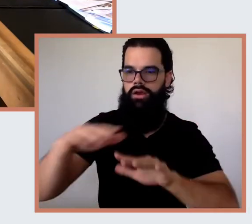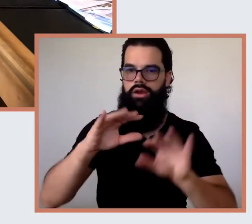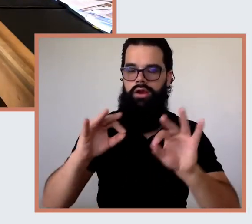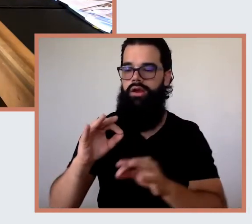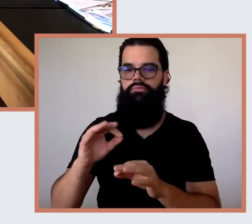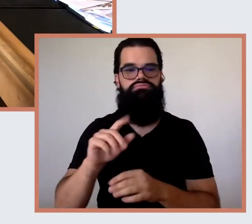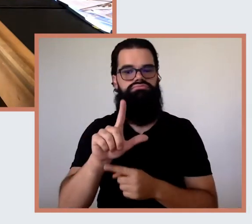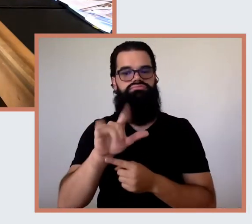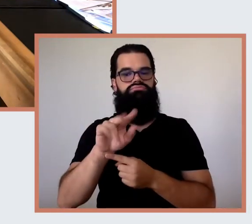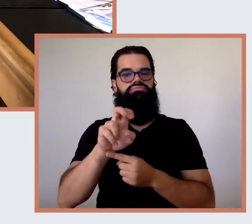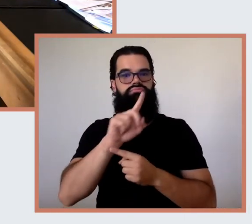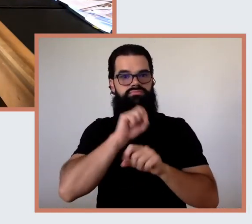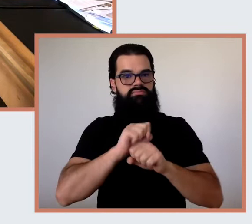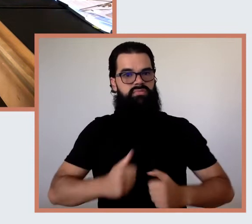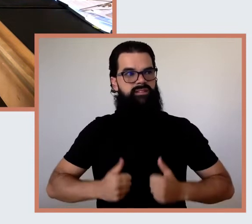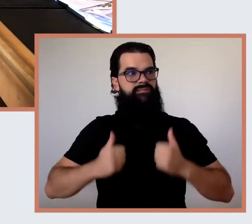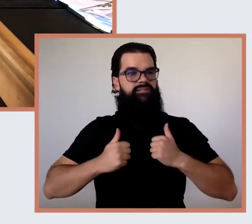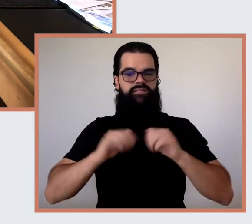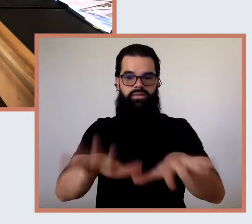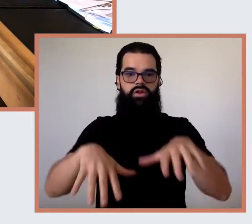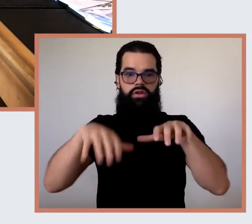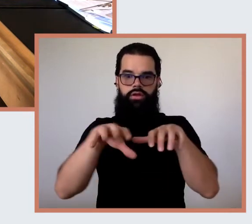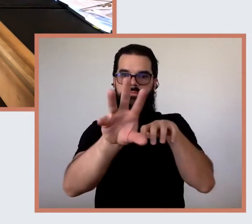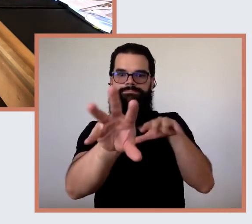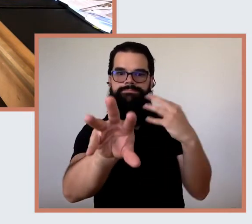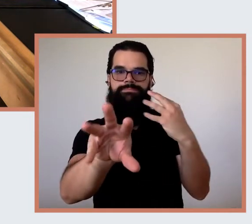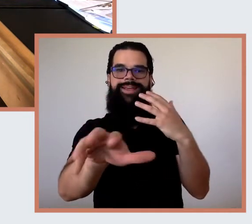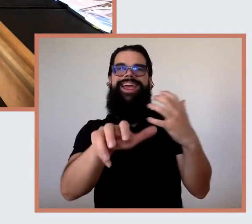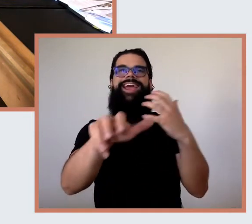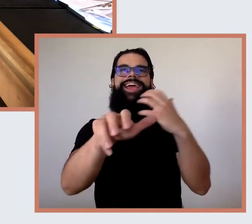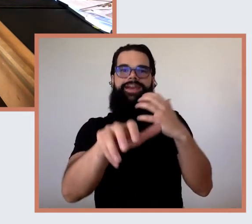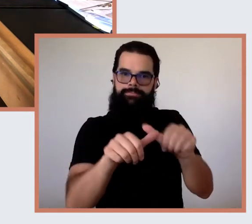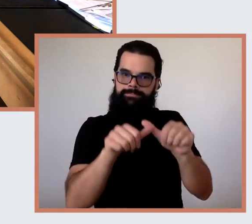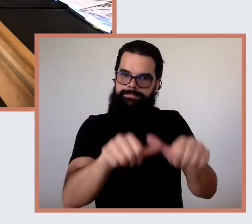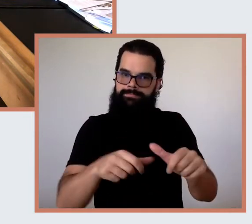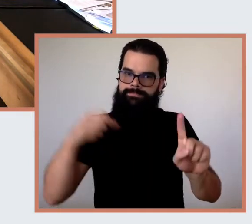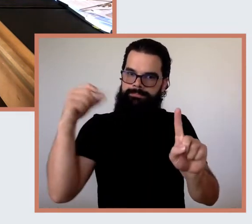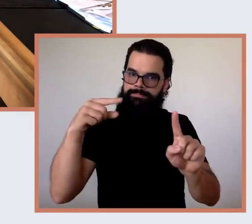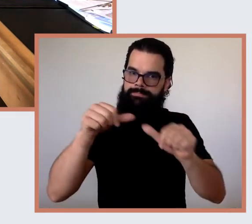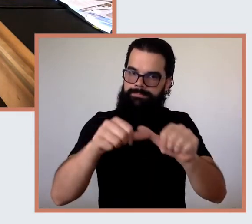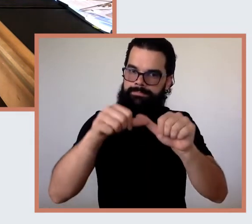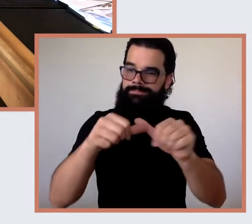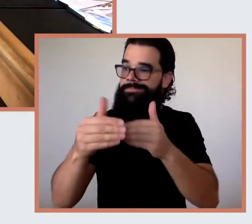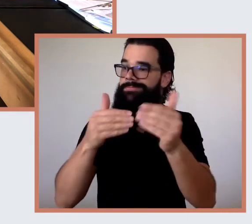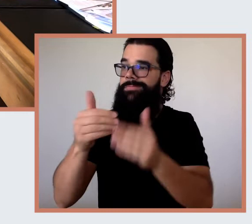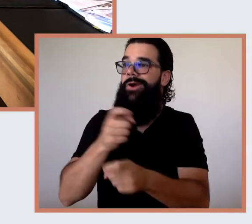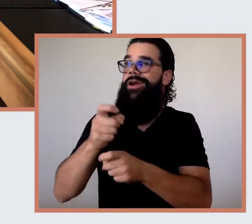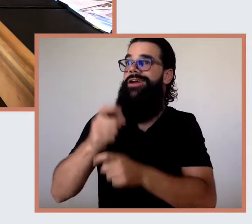a live studio audience, you hear laughter, and you know, sometimes it's way too big for the joke.